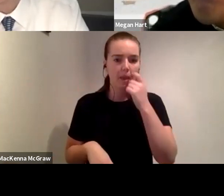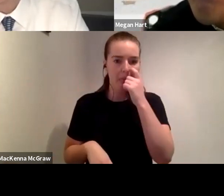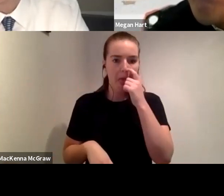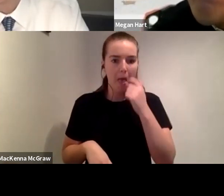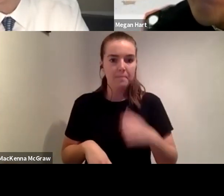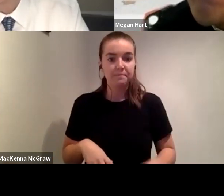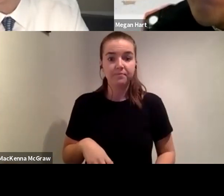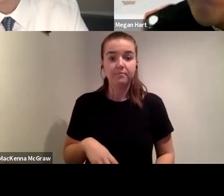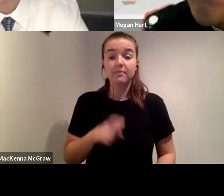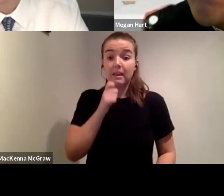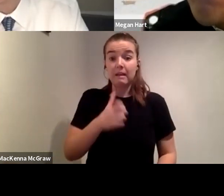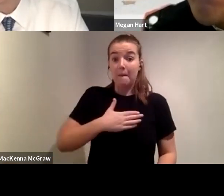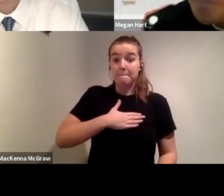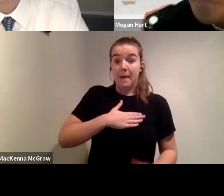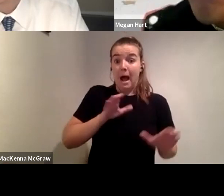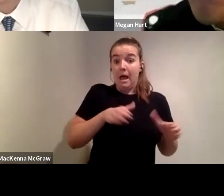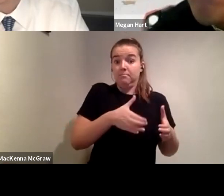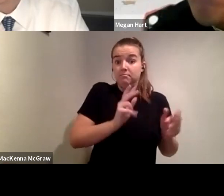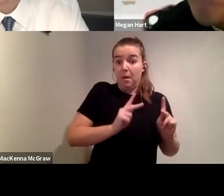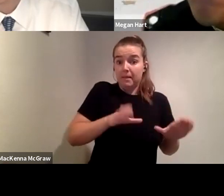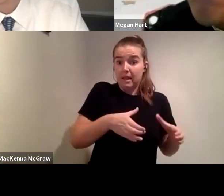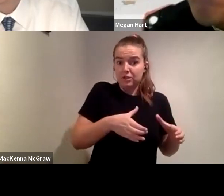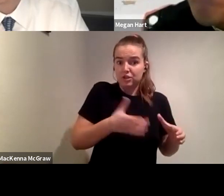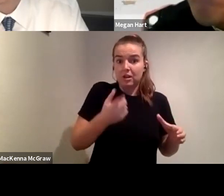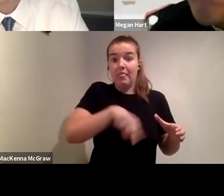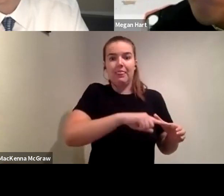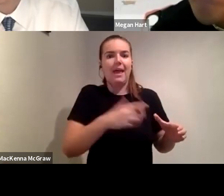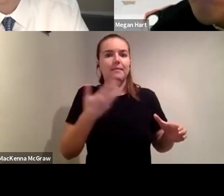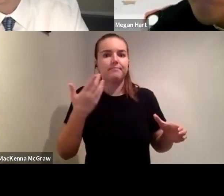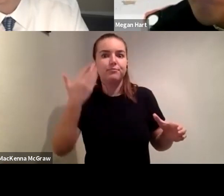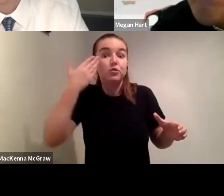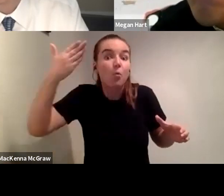Where they can come to me and we can have a conversation about what they are experiencing.